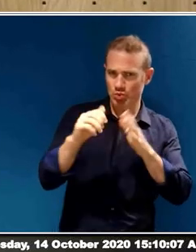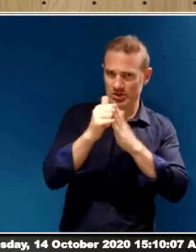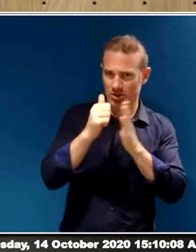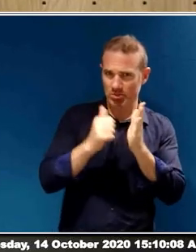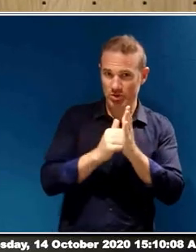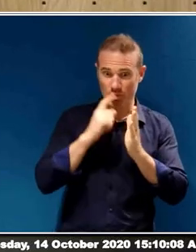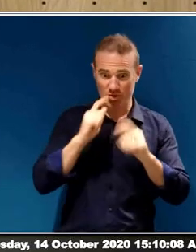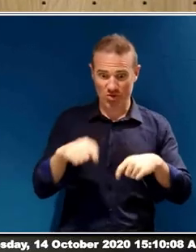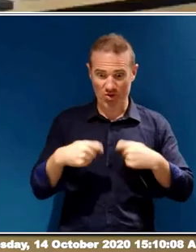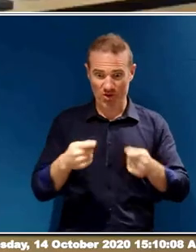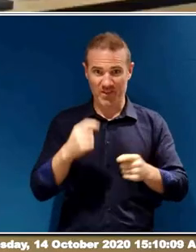Okay.